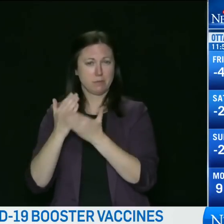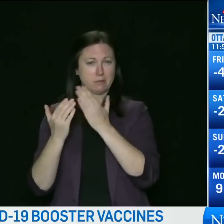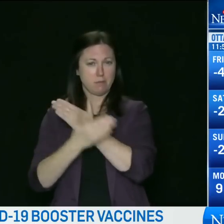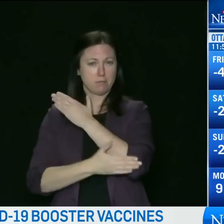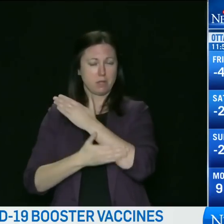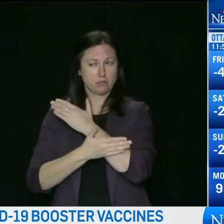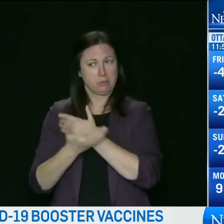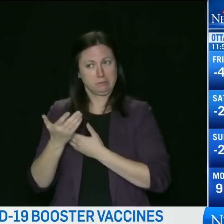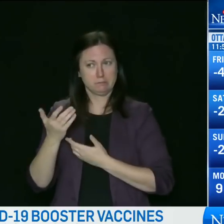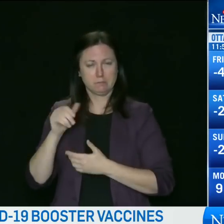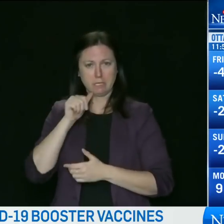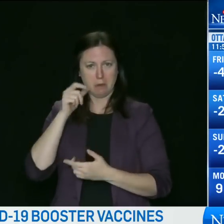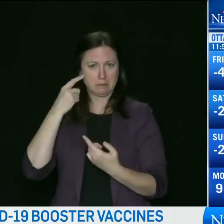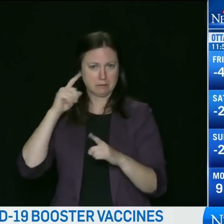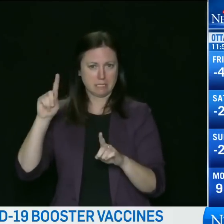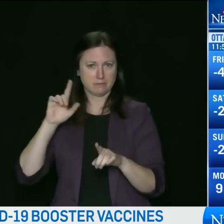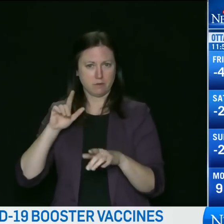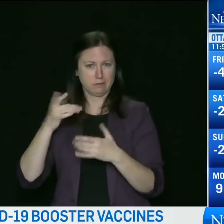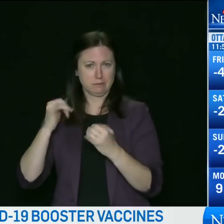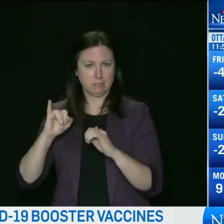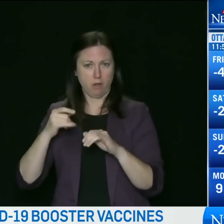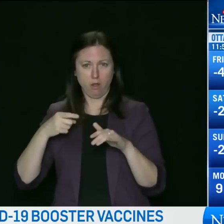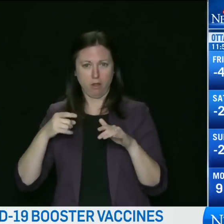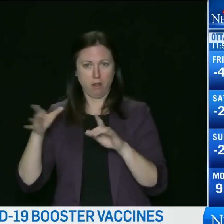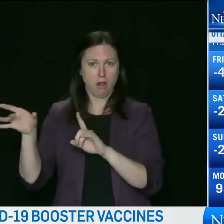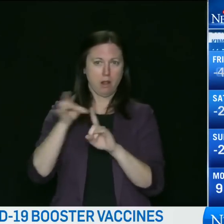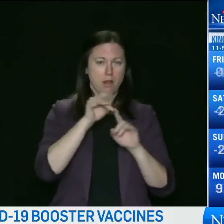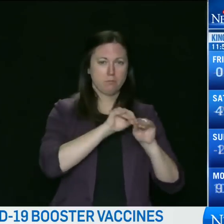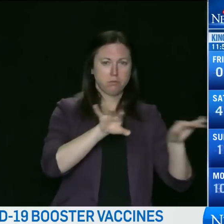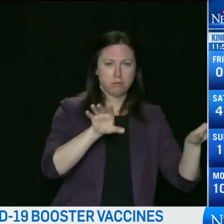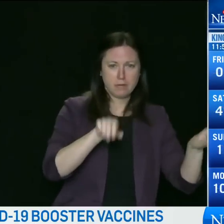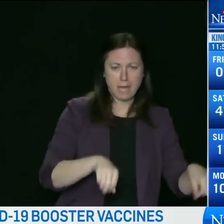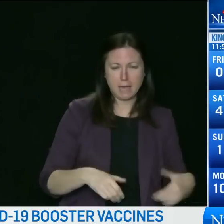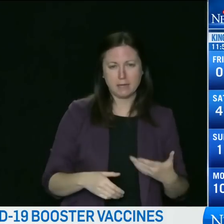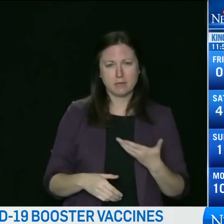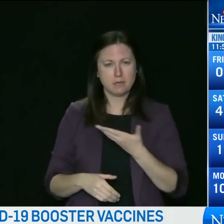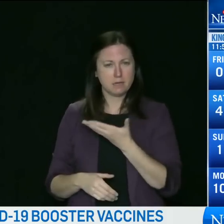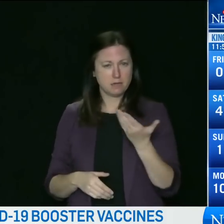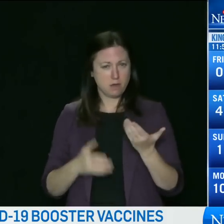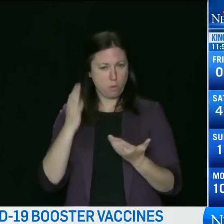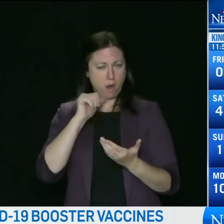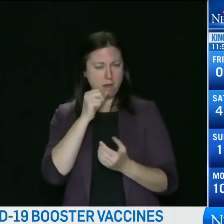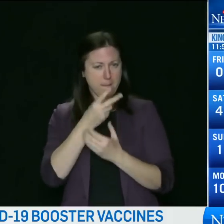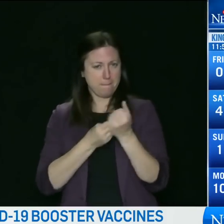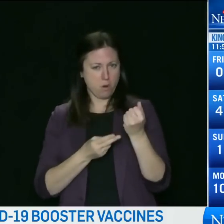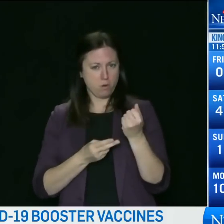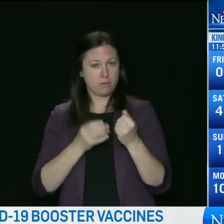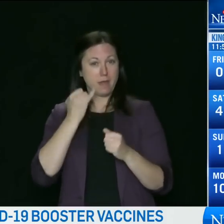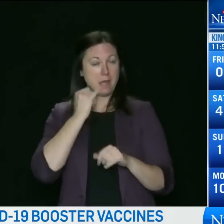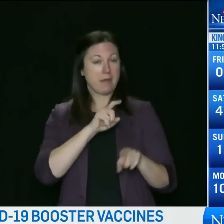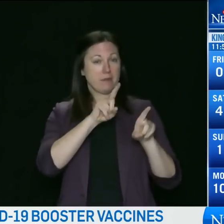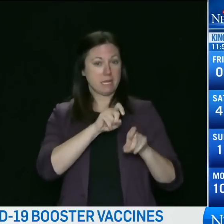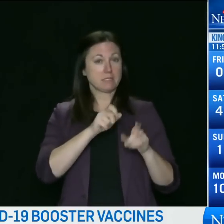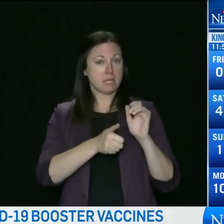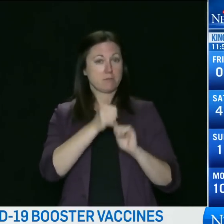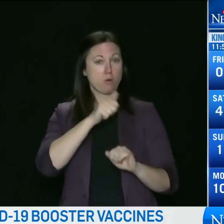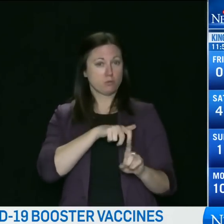AS OPPOSED TO TRAVEL BANS WHERE, YOU KNOW, TRAVEL BANS FOR SELECT COUNTRIES TENDS TO BE LESS EFFECTIVE ACCORDING TO MANY